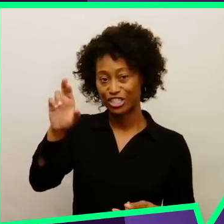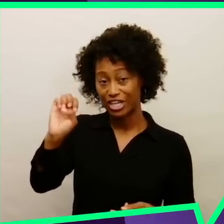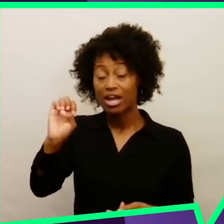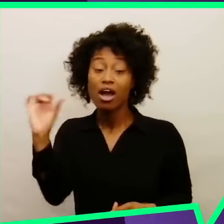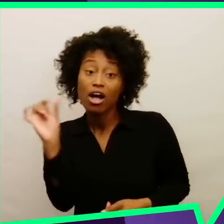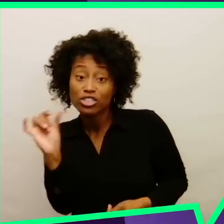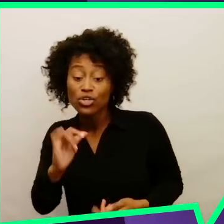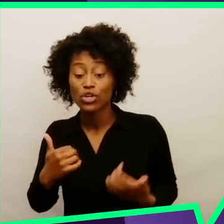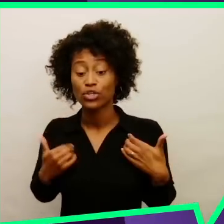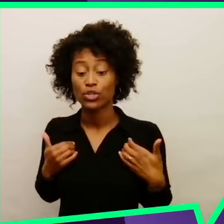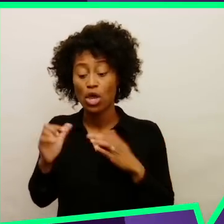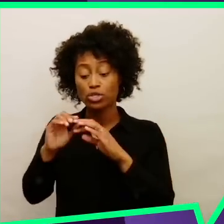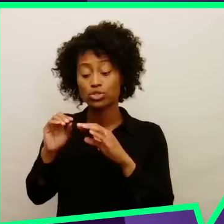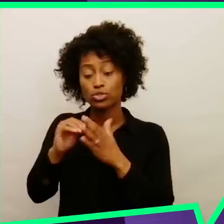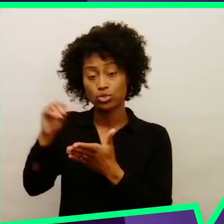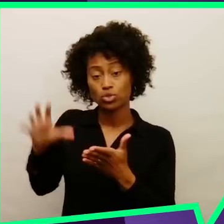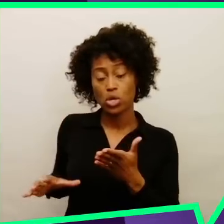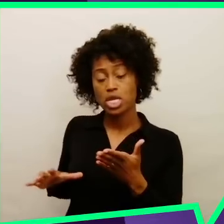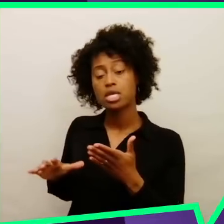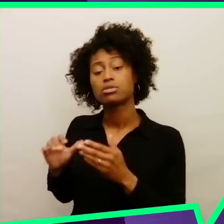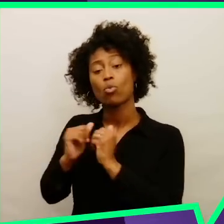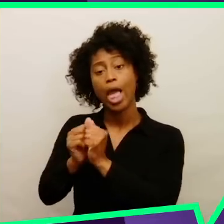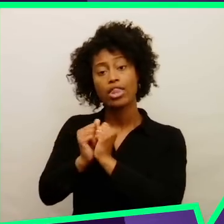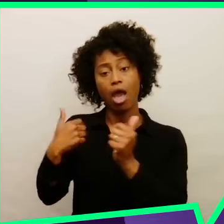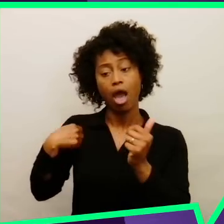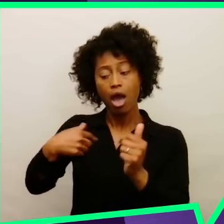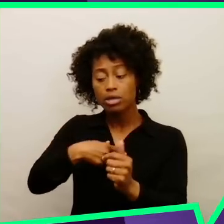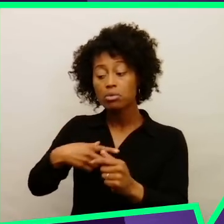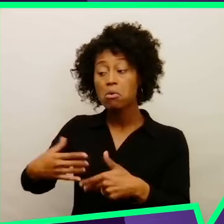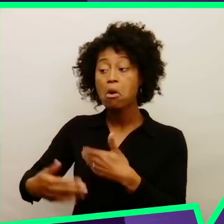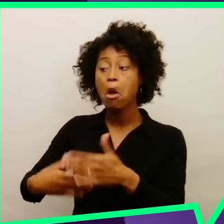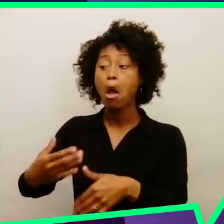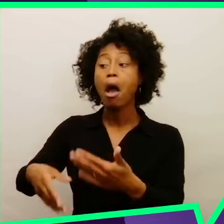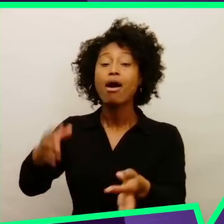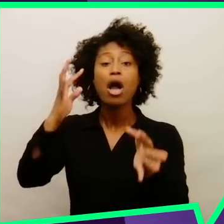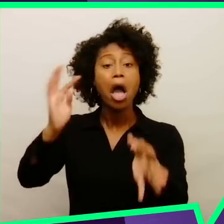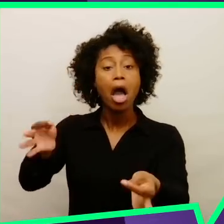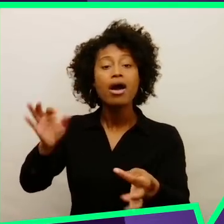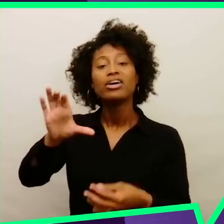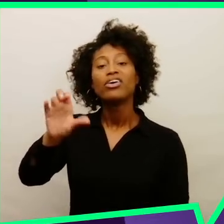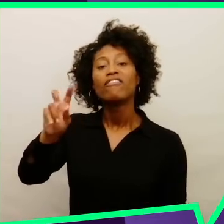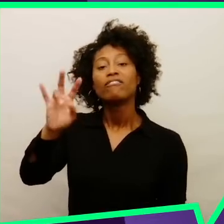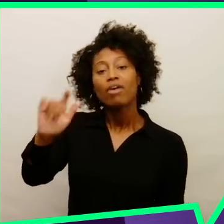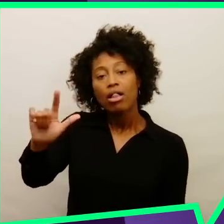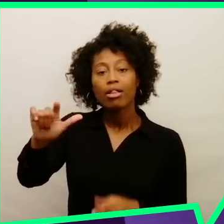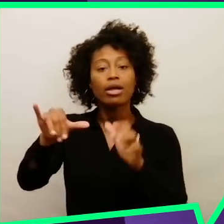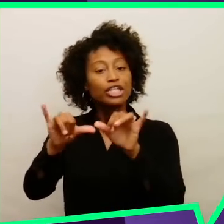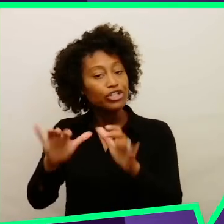and have gone on into civil engineering and urban planning and development.